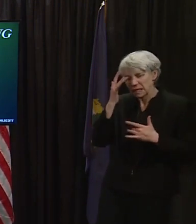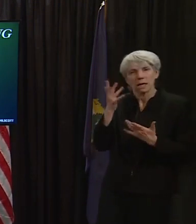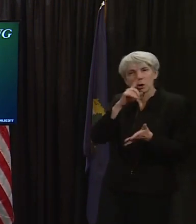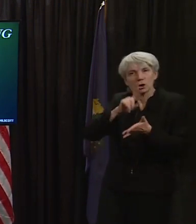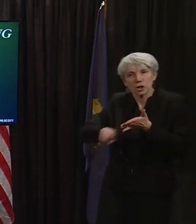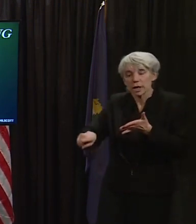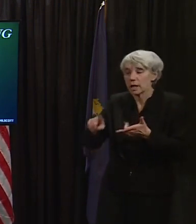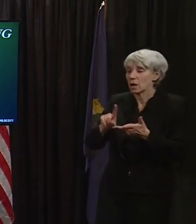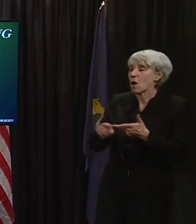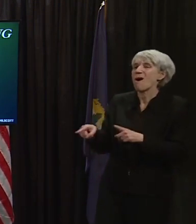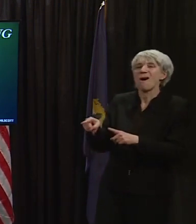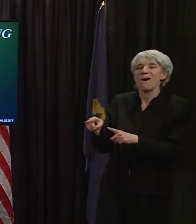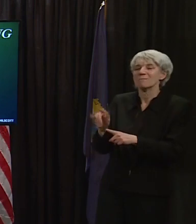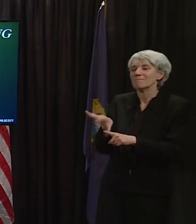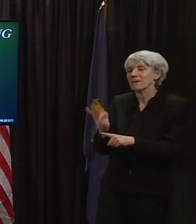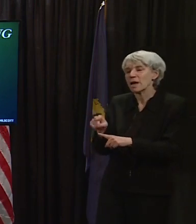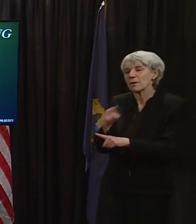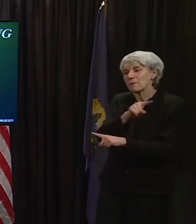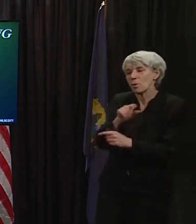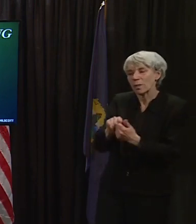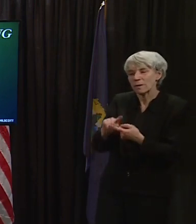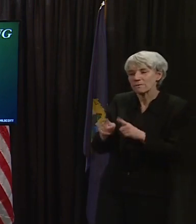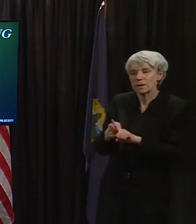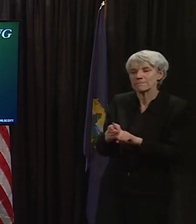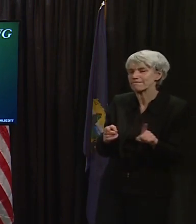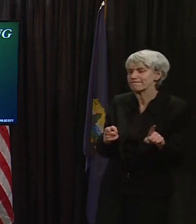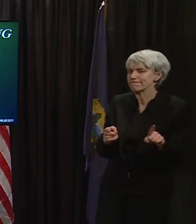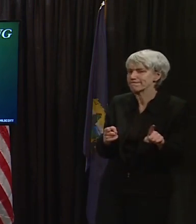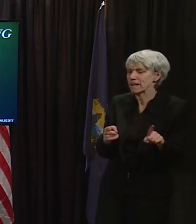contact or for shortening isolation after covid infection.